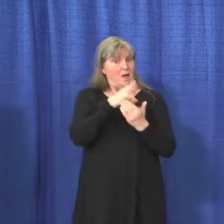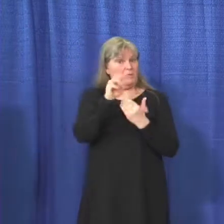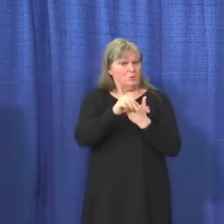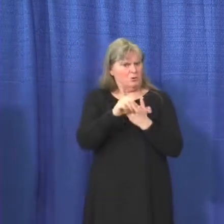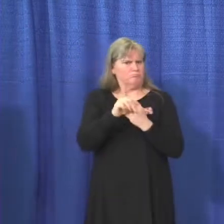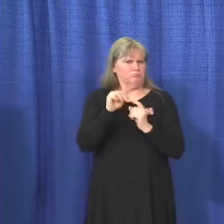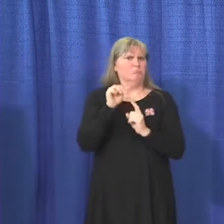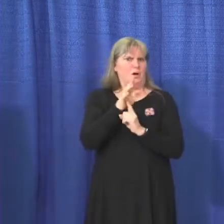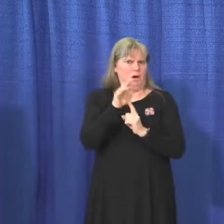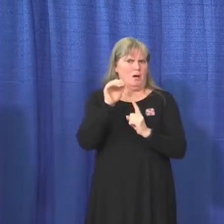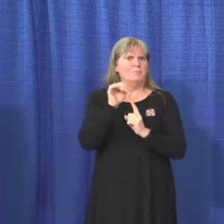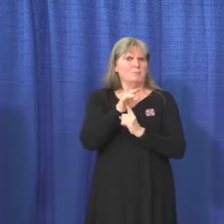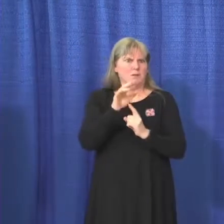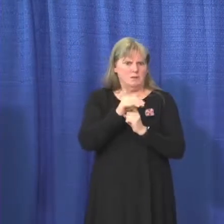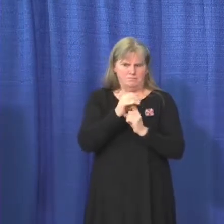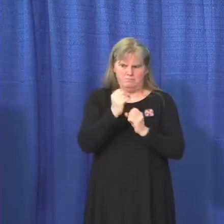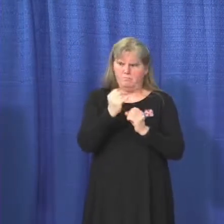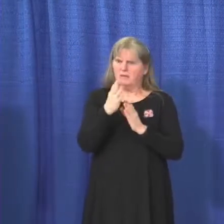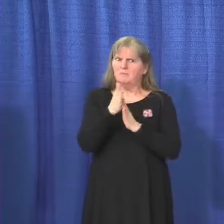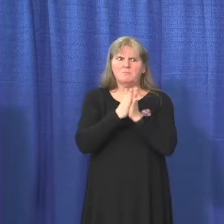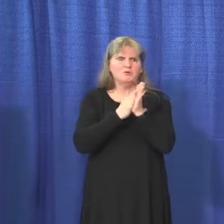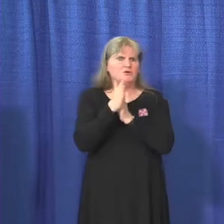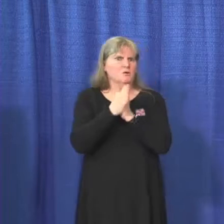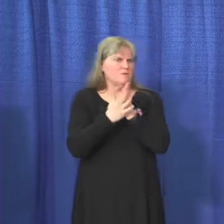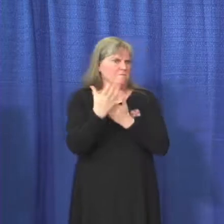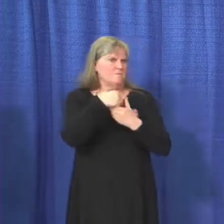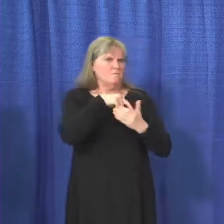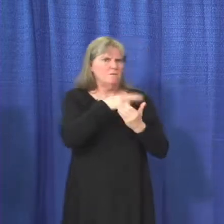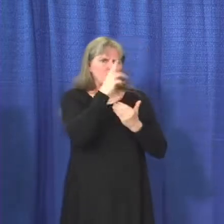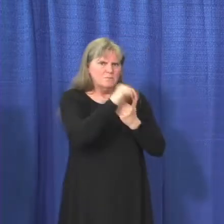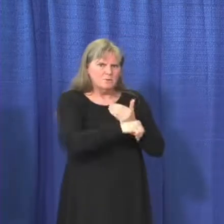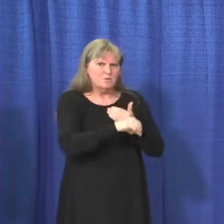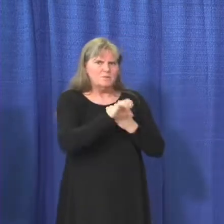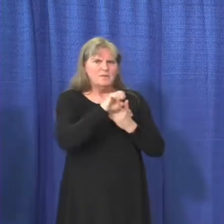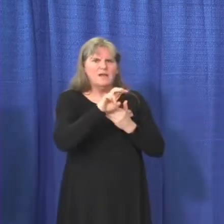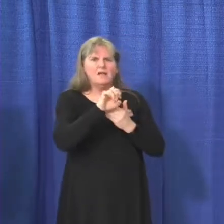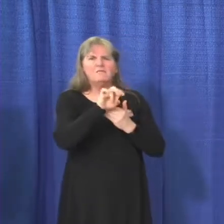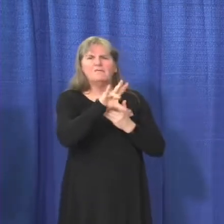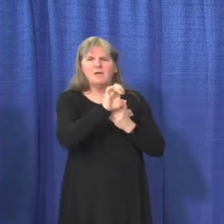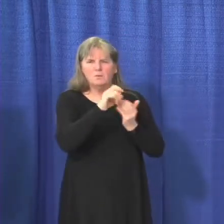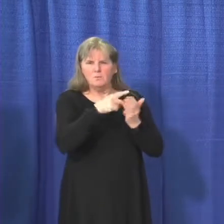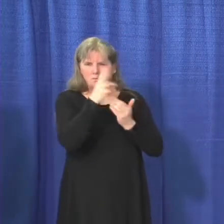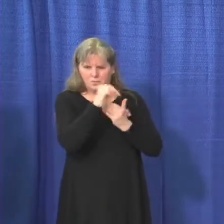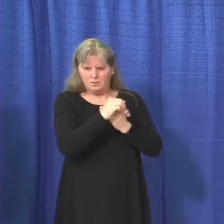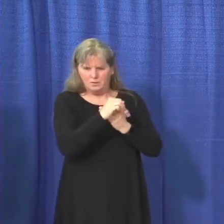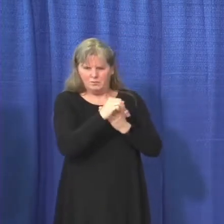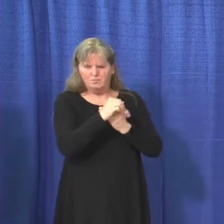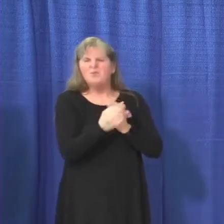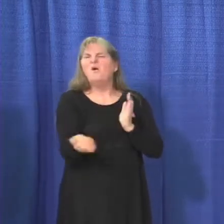sector and we will again be contributing the 14,000 this year and be working towards